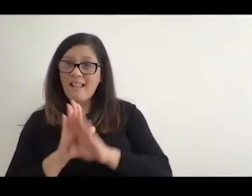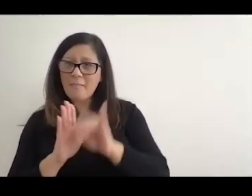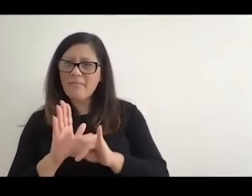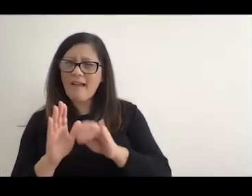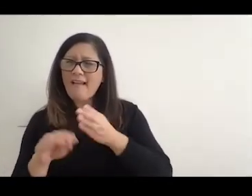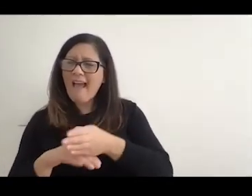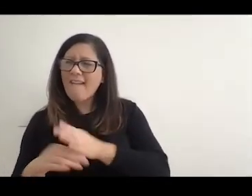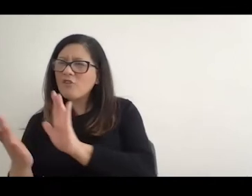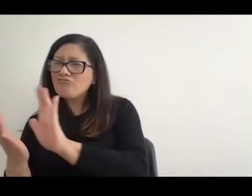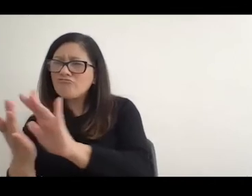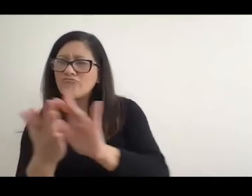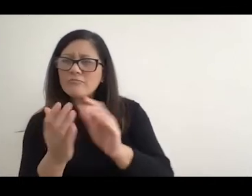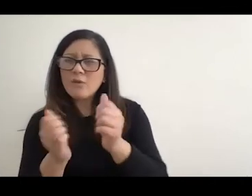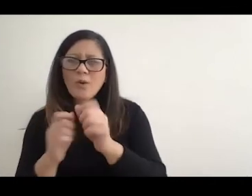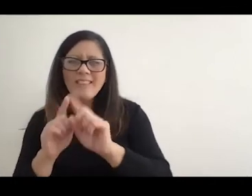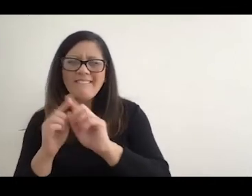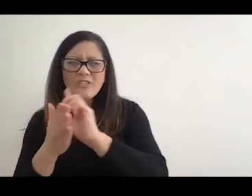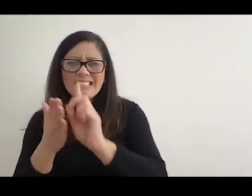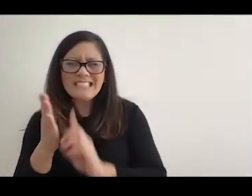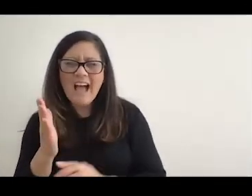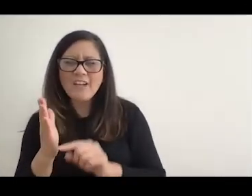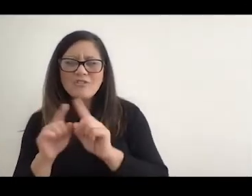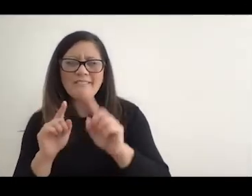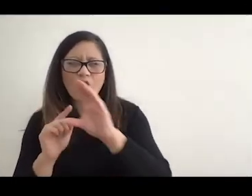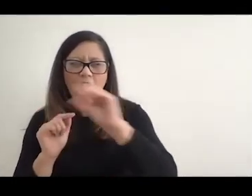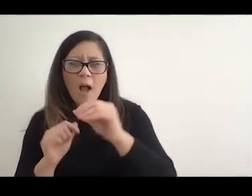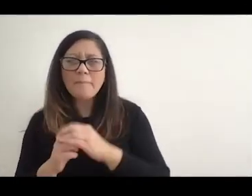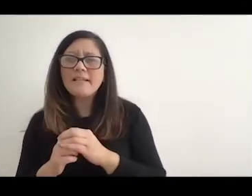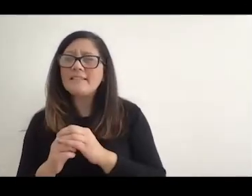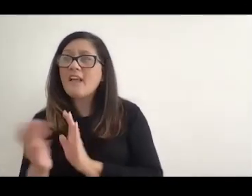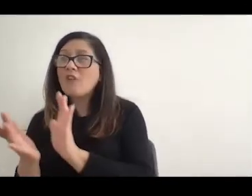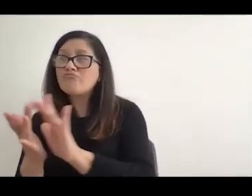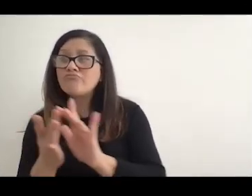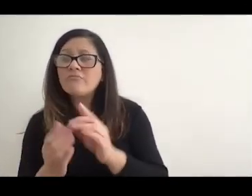Several brands really kind of string me along for year. Bring me out to their factories.